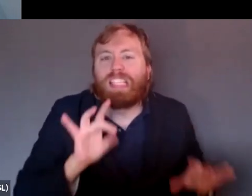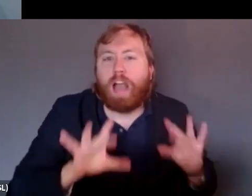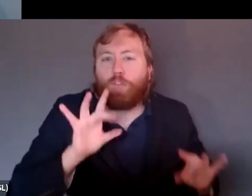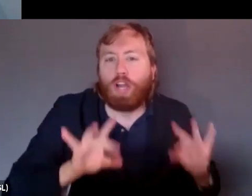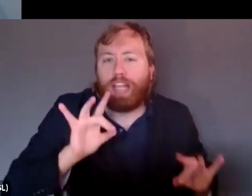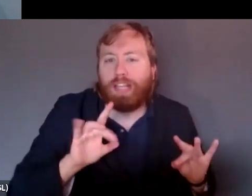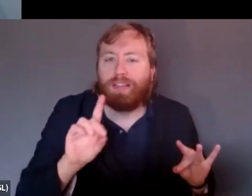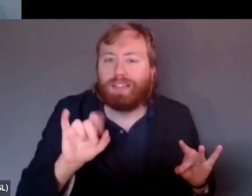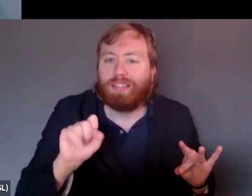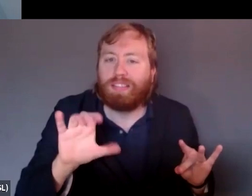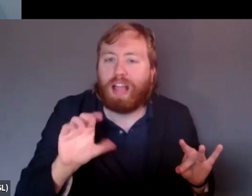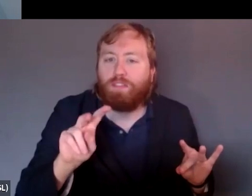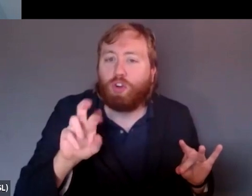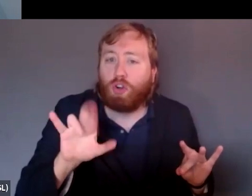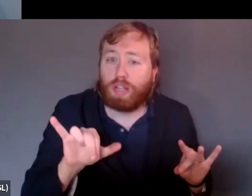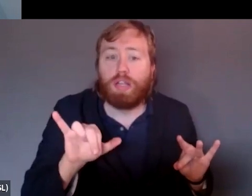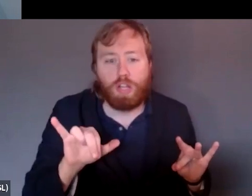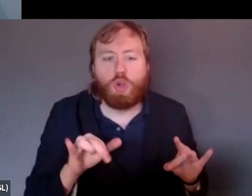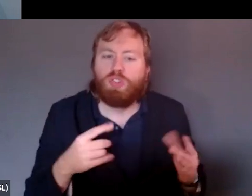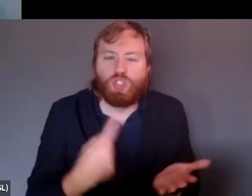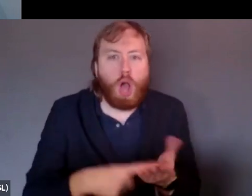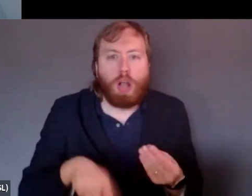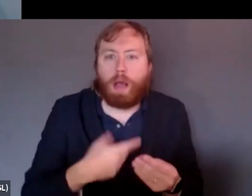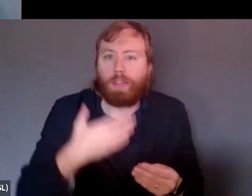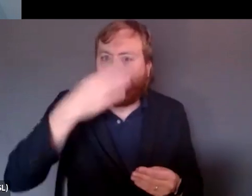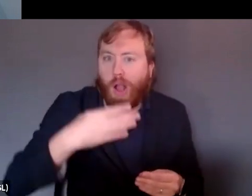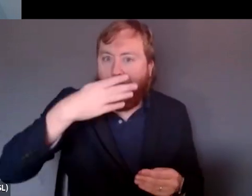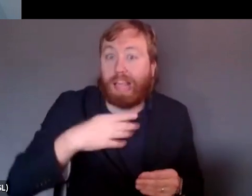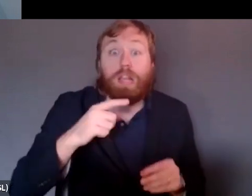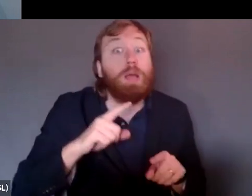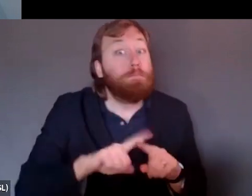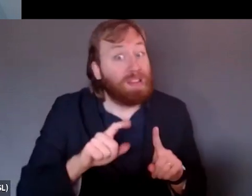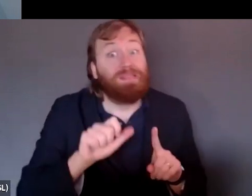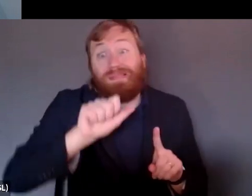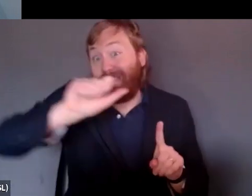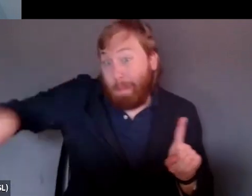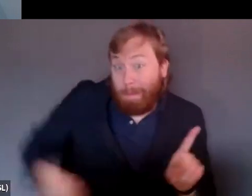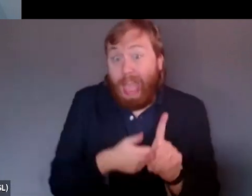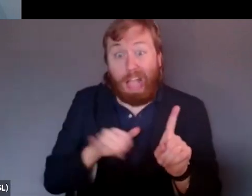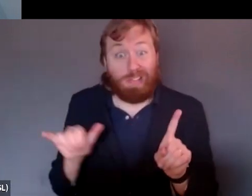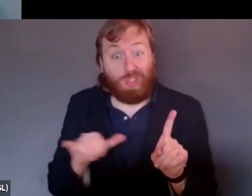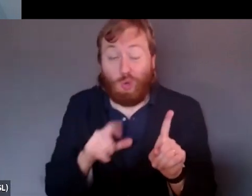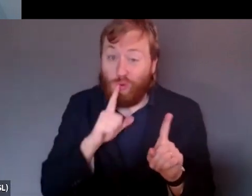but the back end is very complex as well. To get all that route data into the website, there's a--